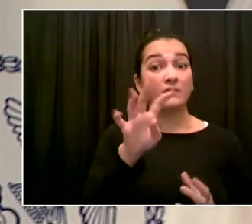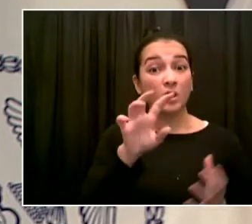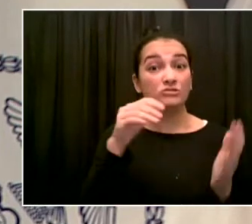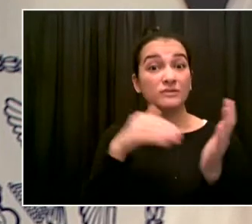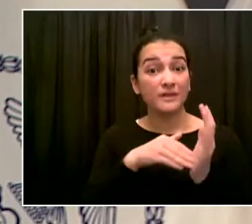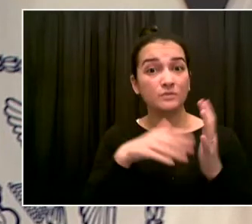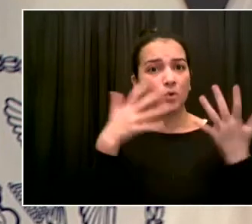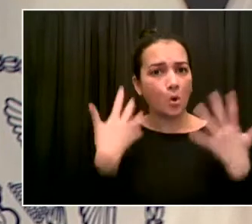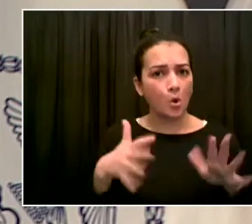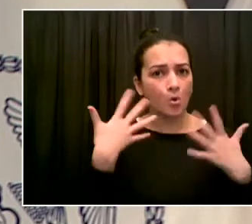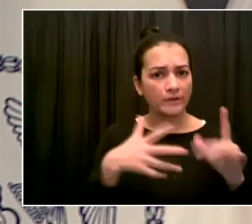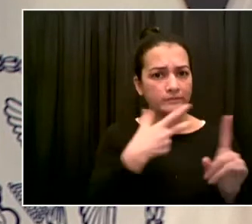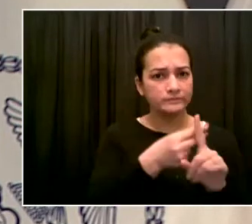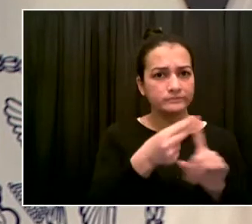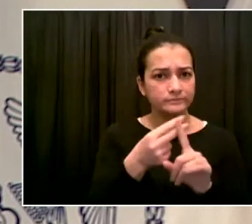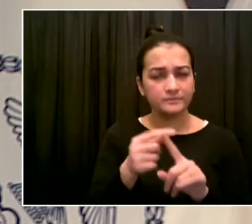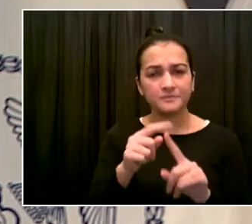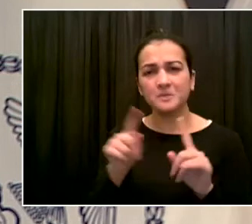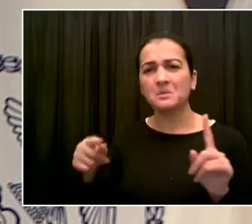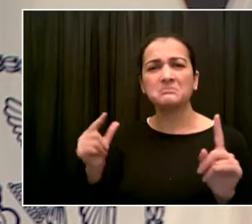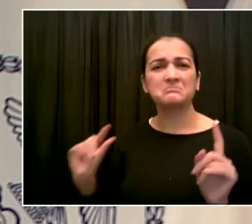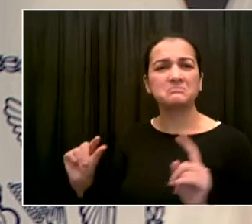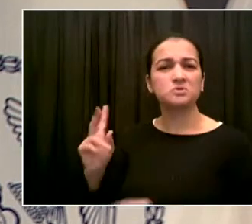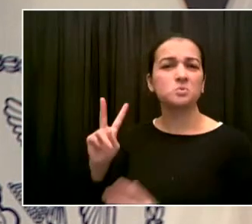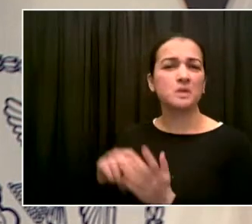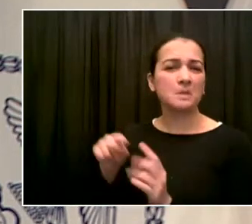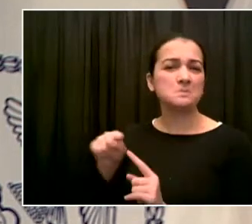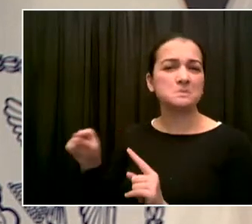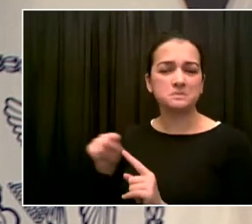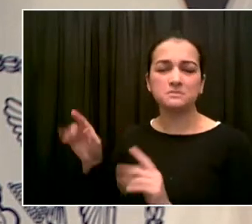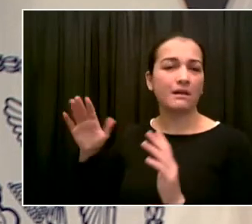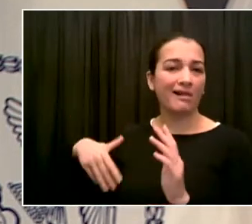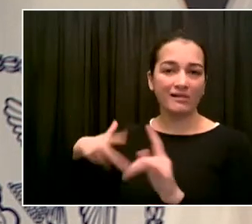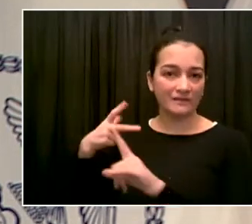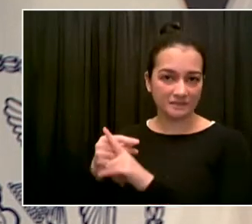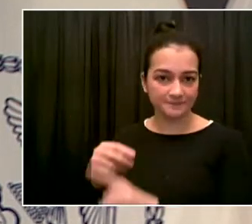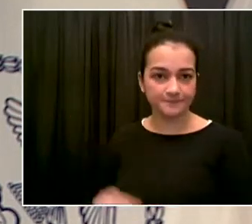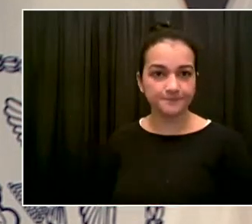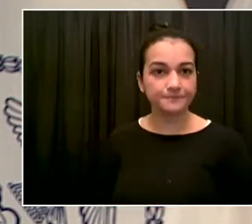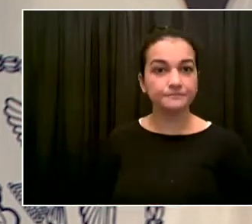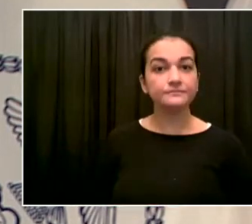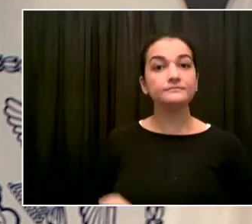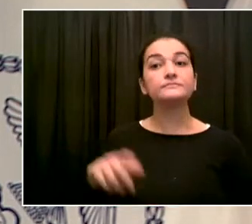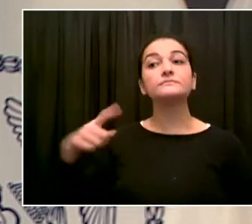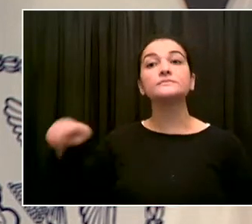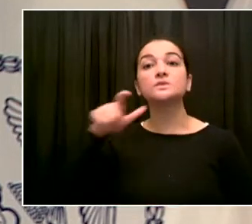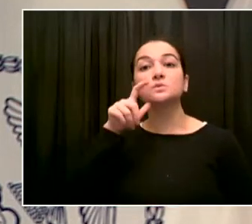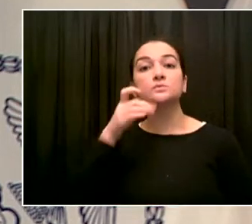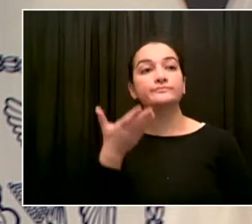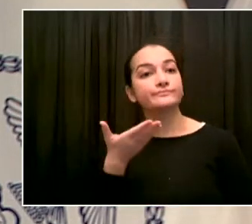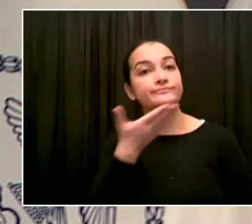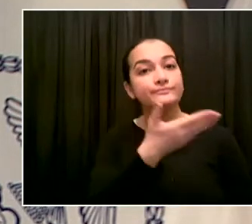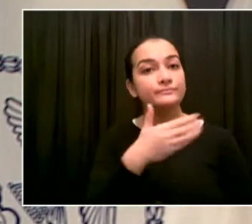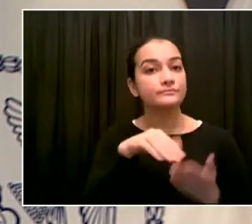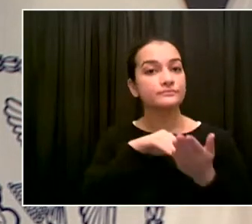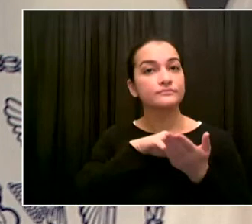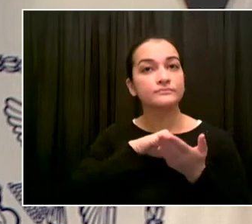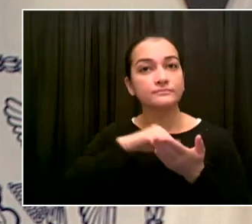IS THE WORKFORCE. SOME WAITING TO GET TO THE FINAL